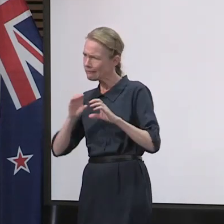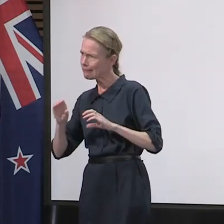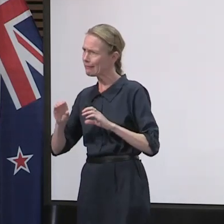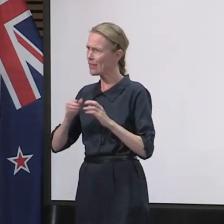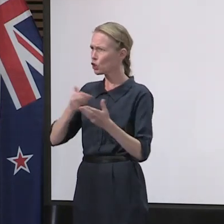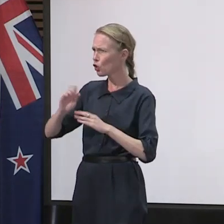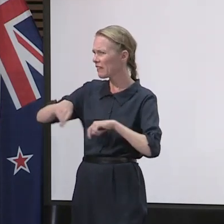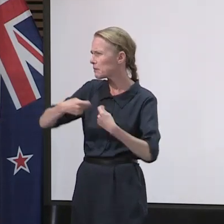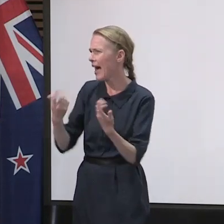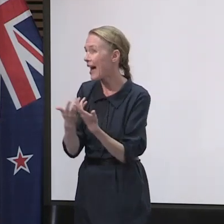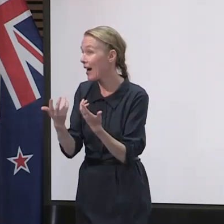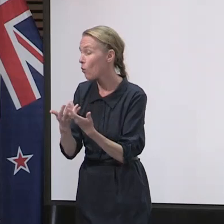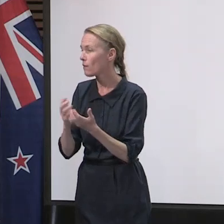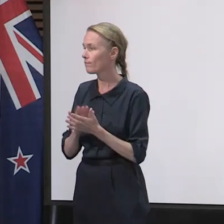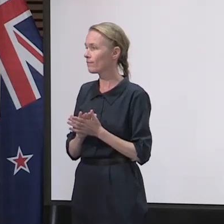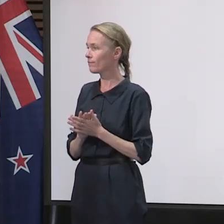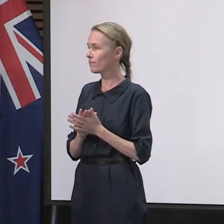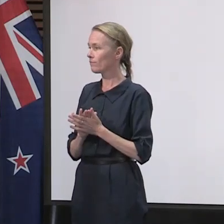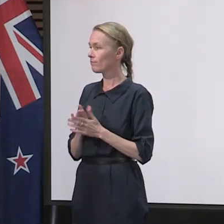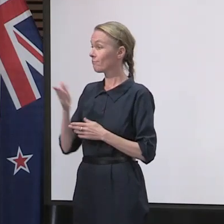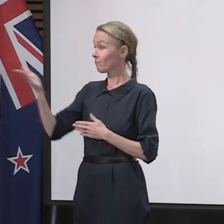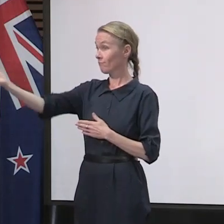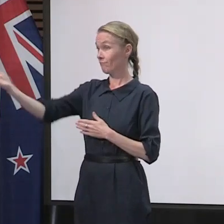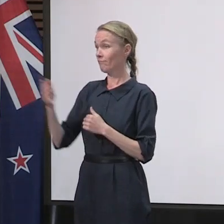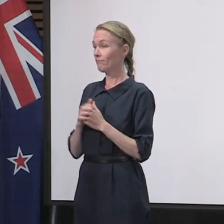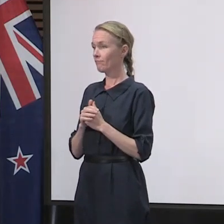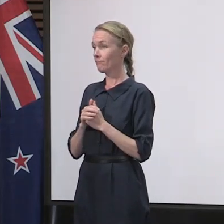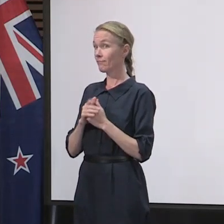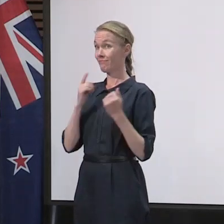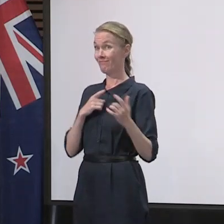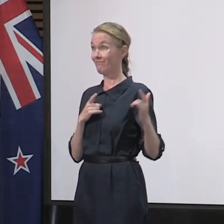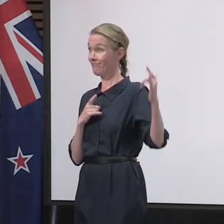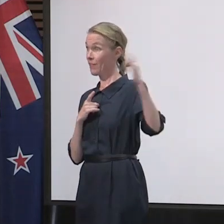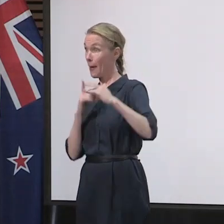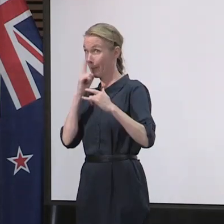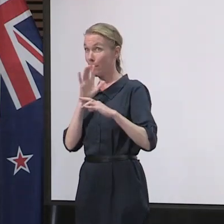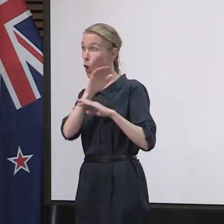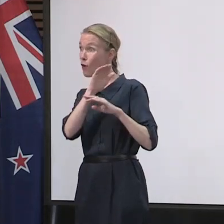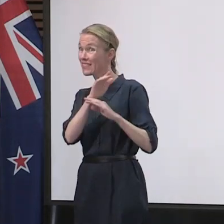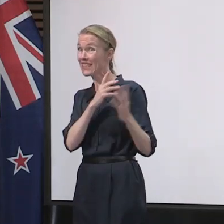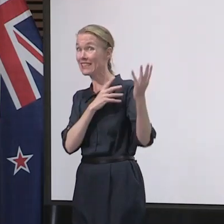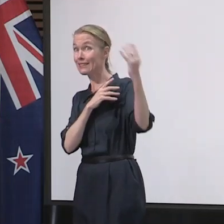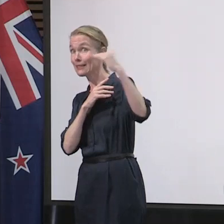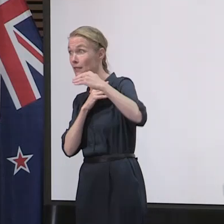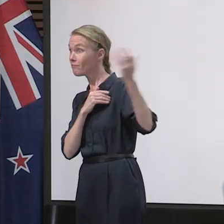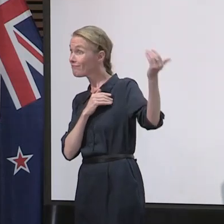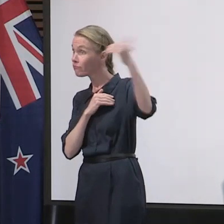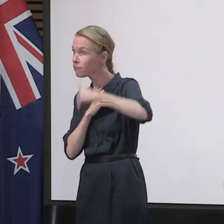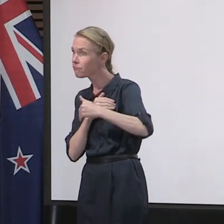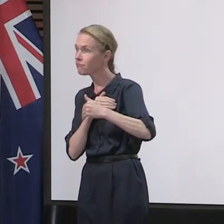the most appropriate consultation, regardless of how it happens. What is your